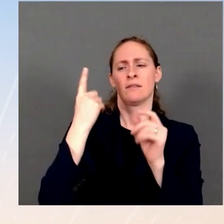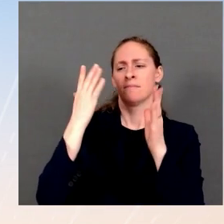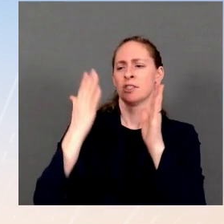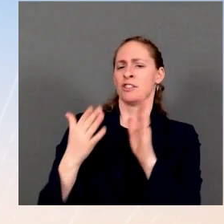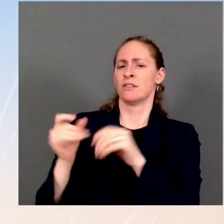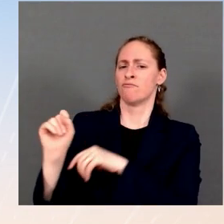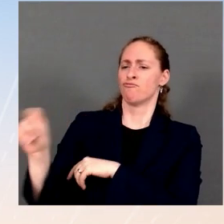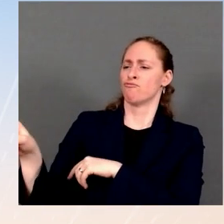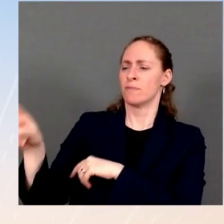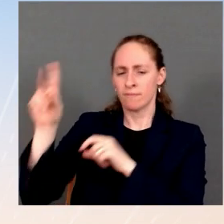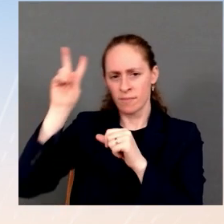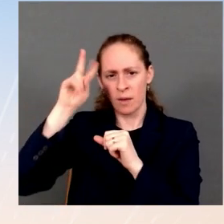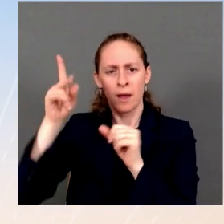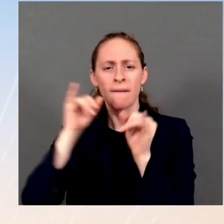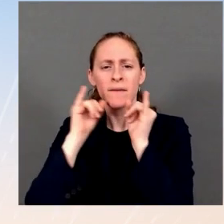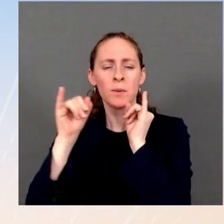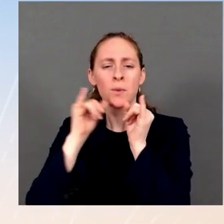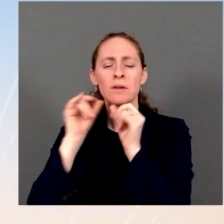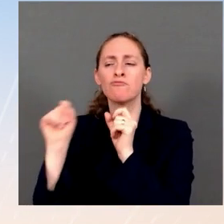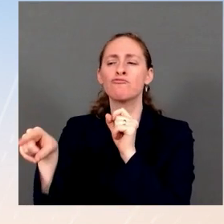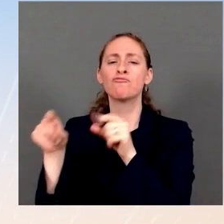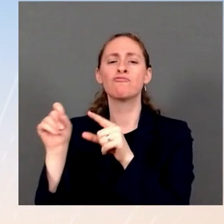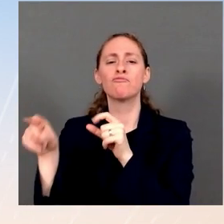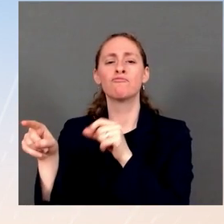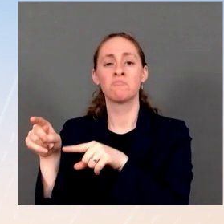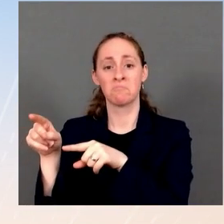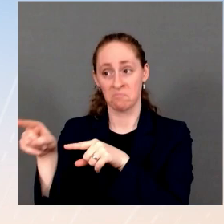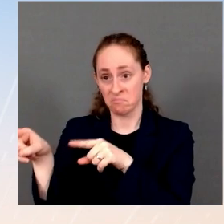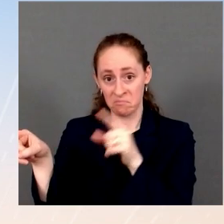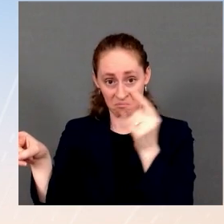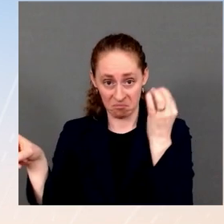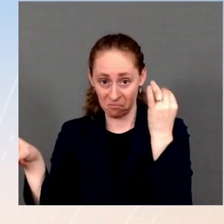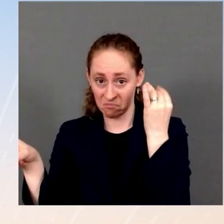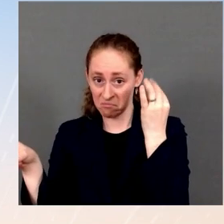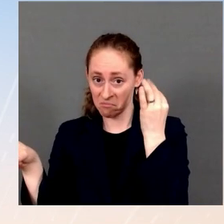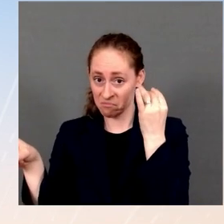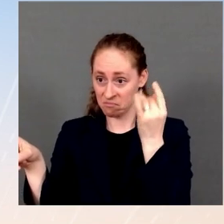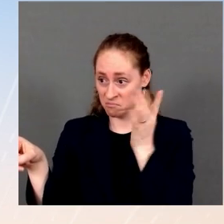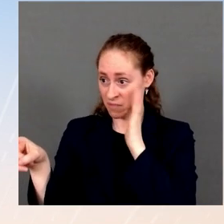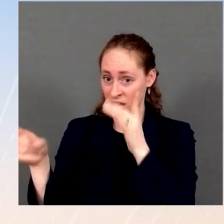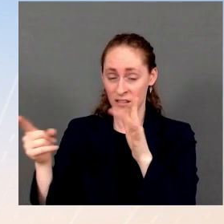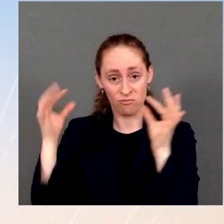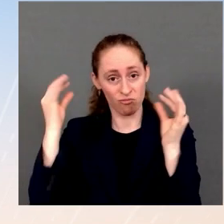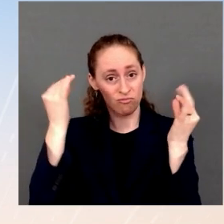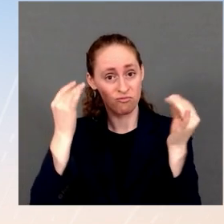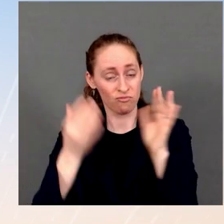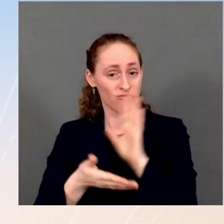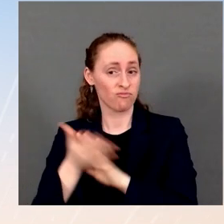Of course, you all and the President himself have said that he does plan to seek reelection. So, what's the disconnect here? Why --